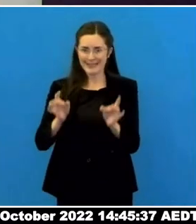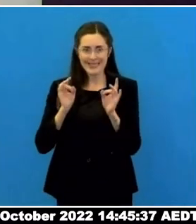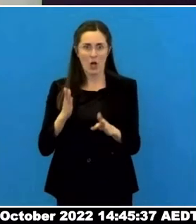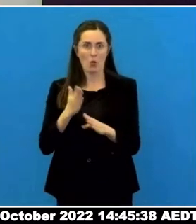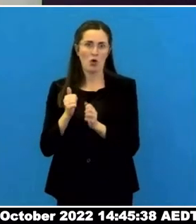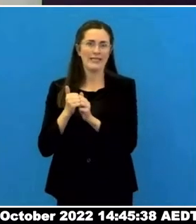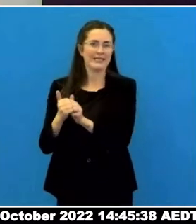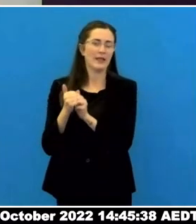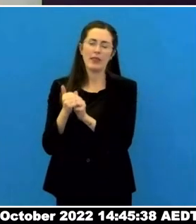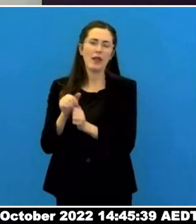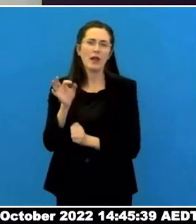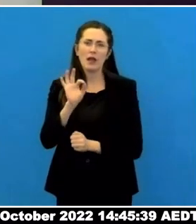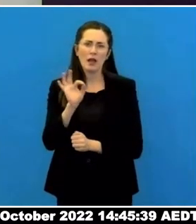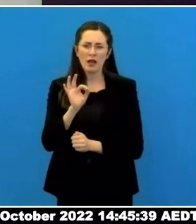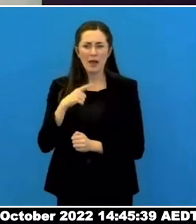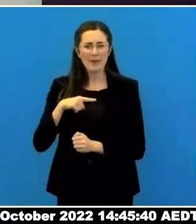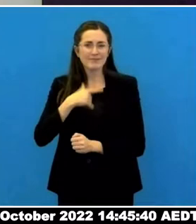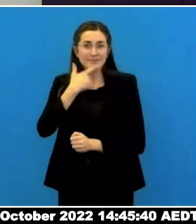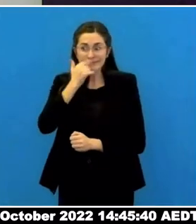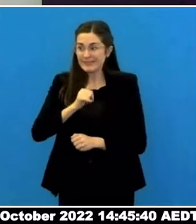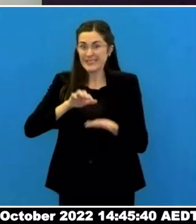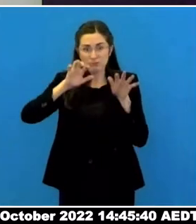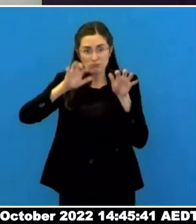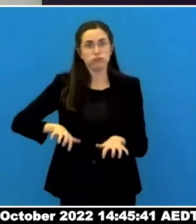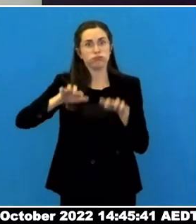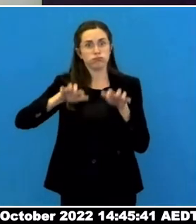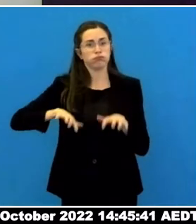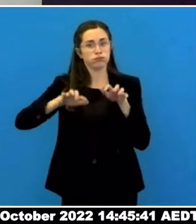because of the recent rain and flooding in Shepparton.